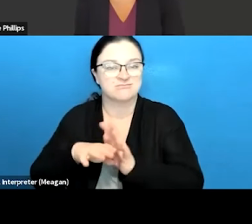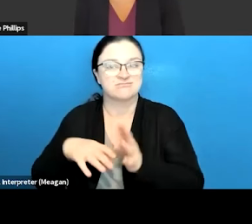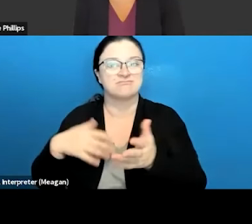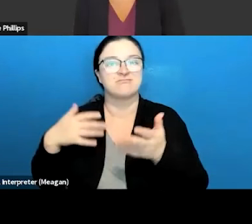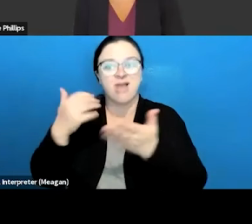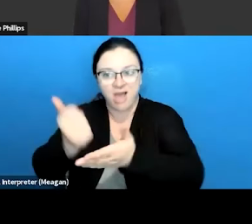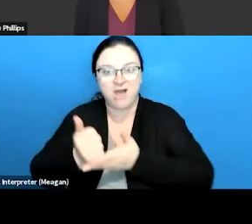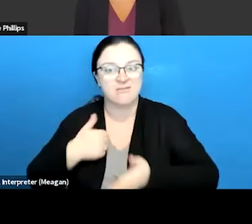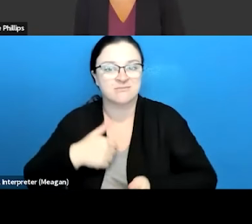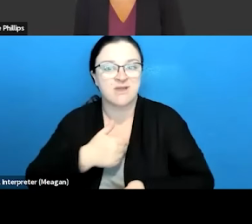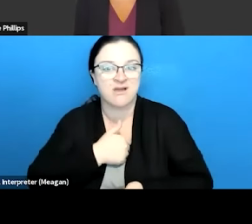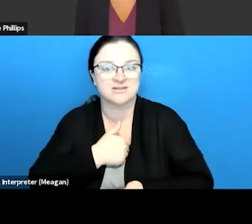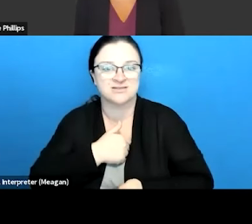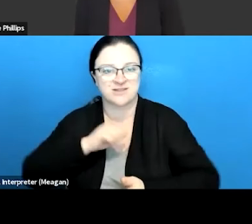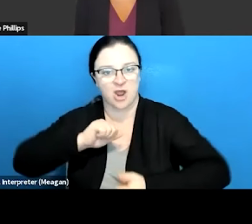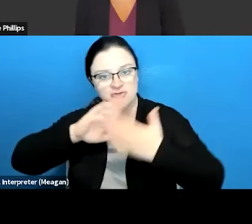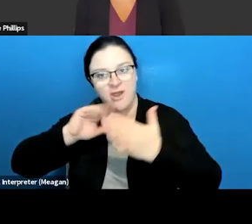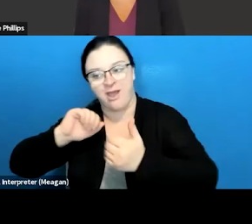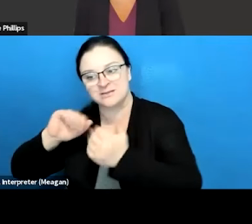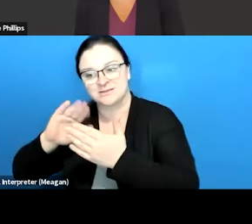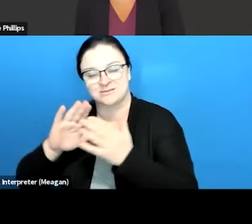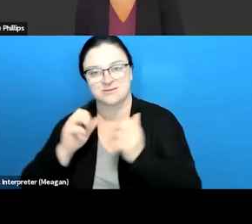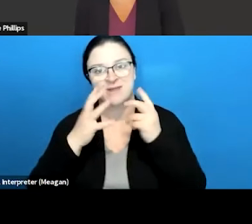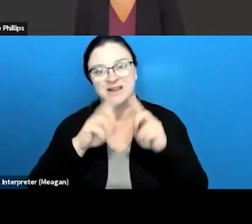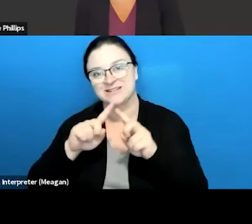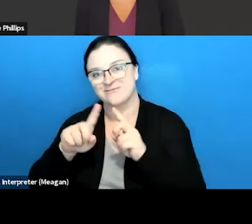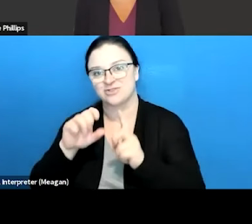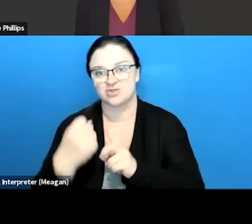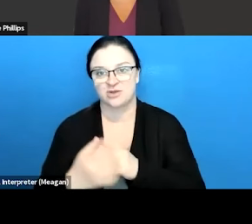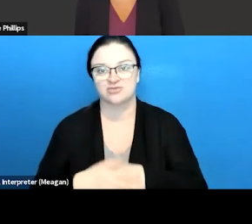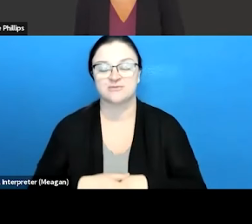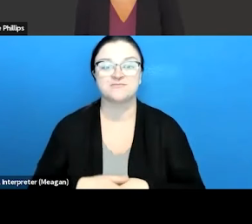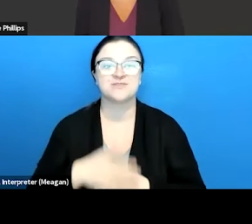to address these things. Some of the things that came out of this,